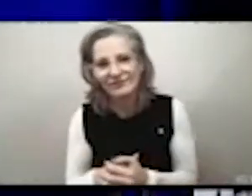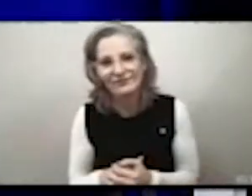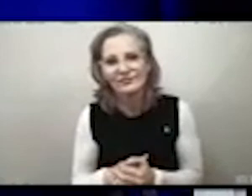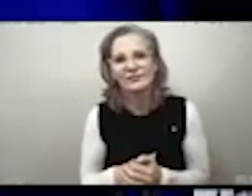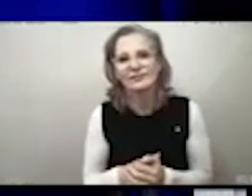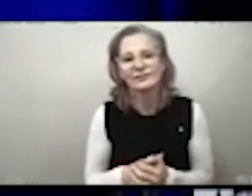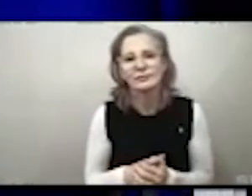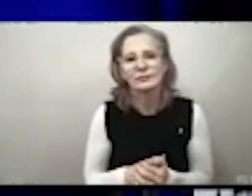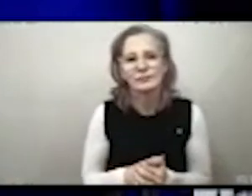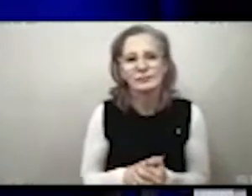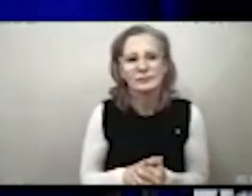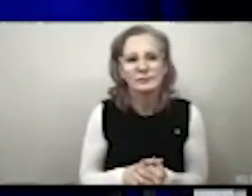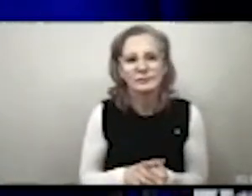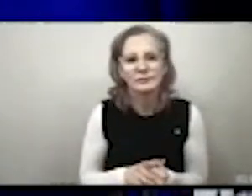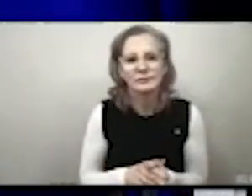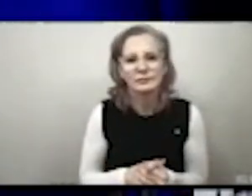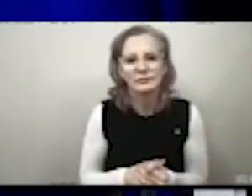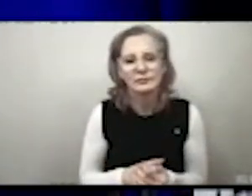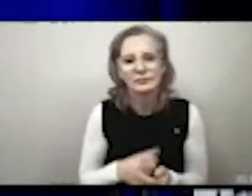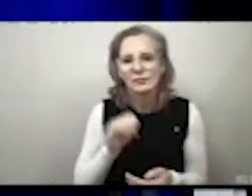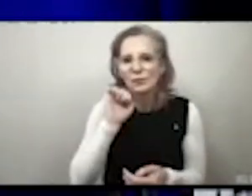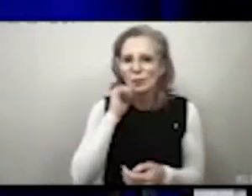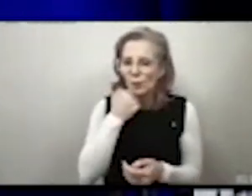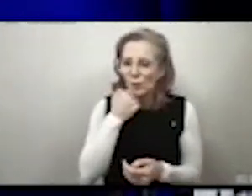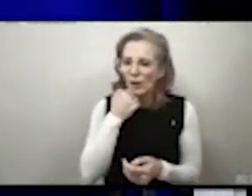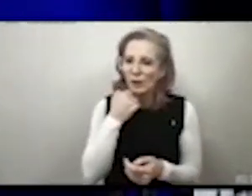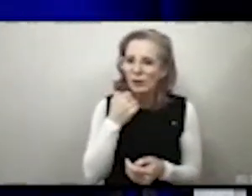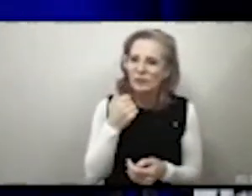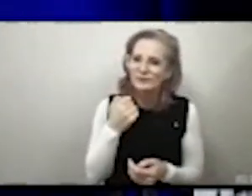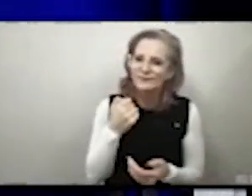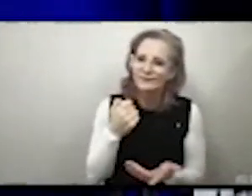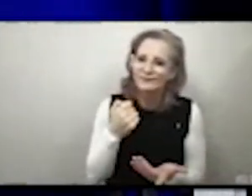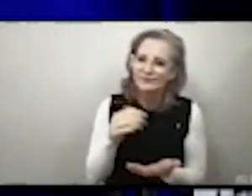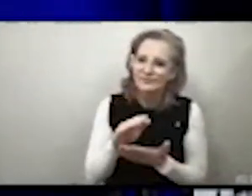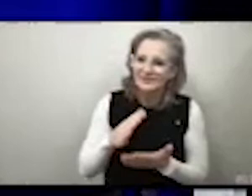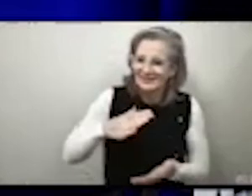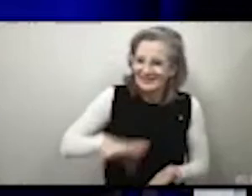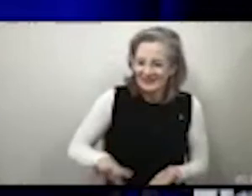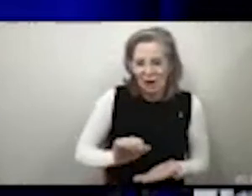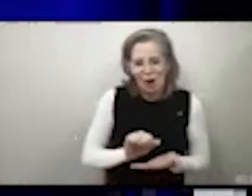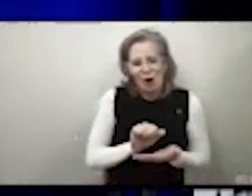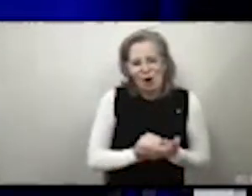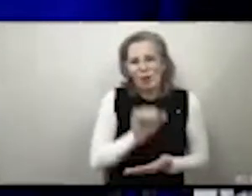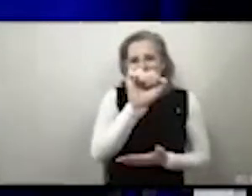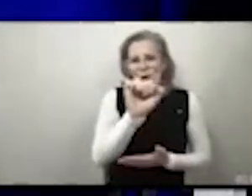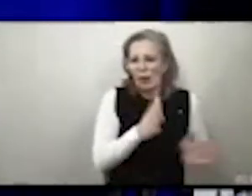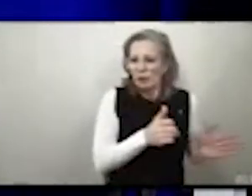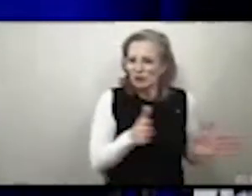going to take quite a cultural change It's a cultural shift inside government to, to make that much more explicit.